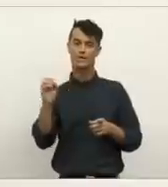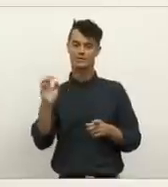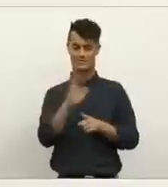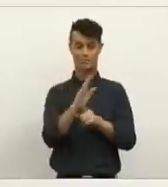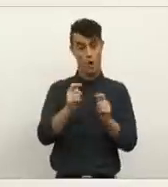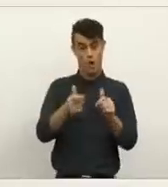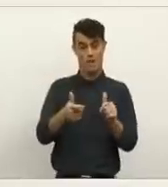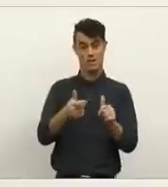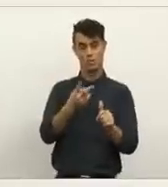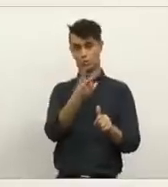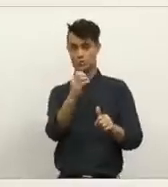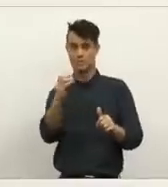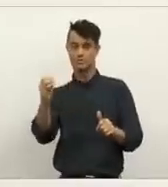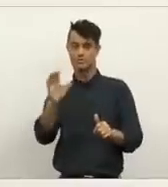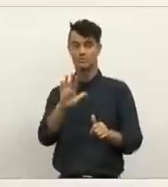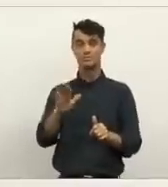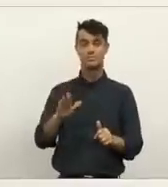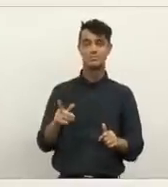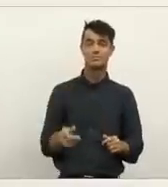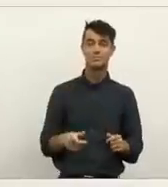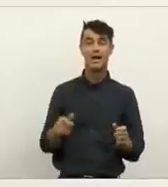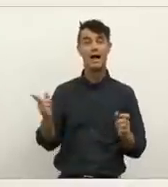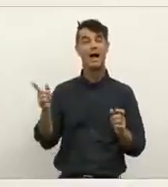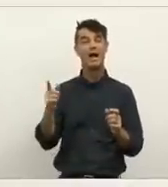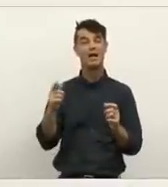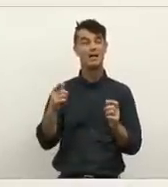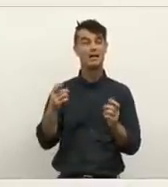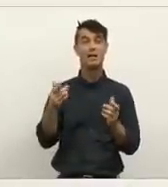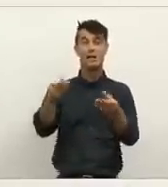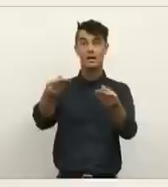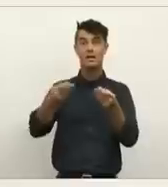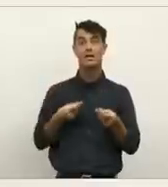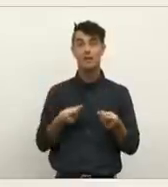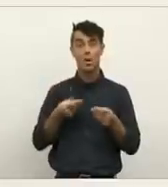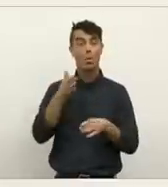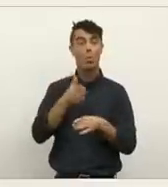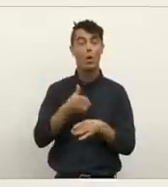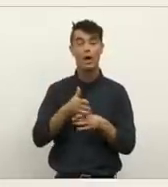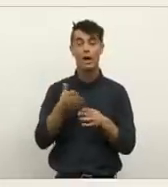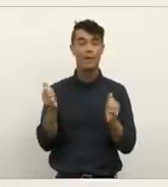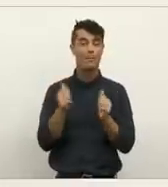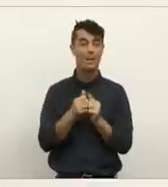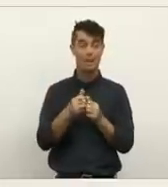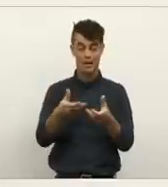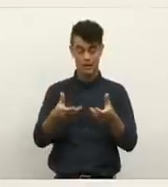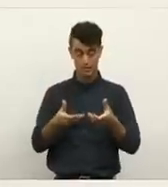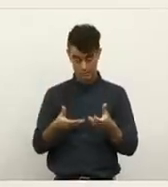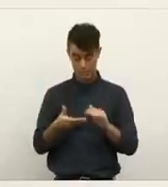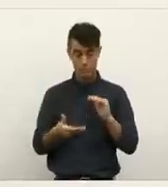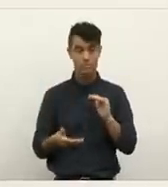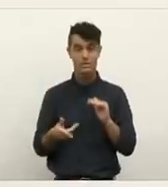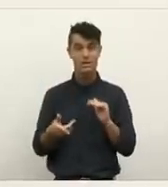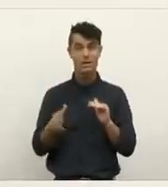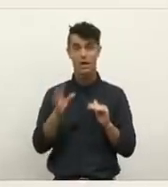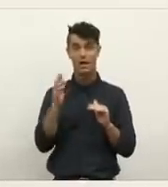but a lot of the papers and things that I had to look at were just in print and they weren't easily enlarged -